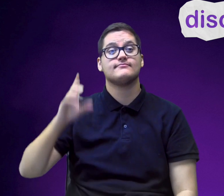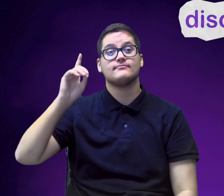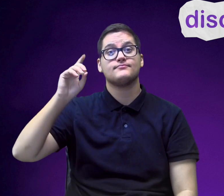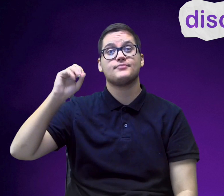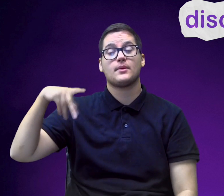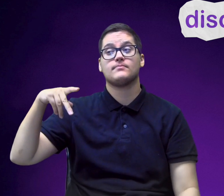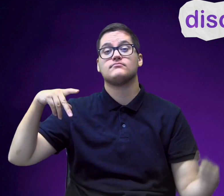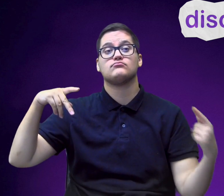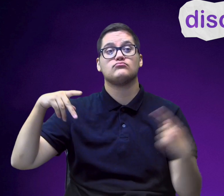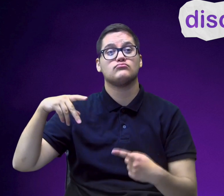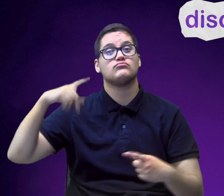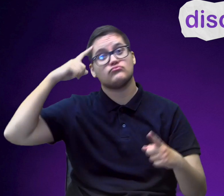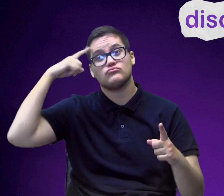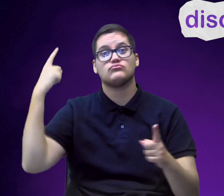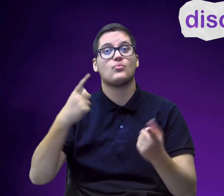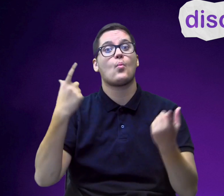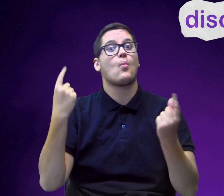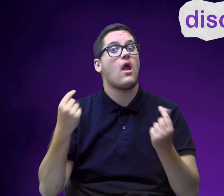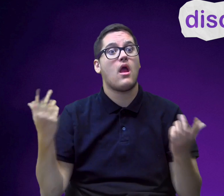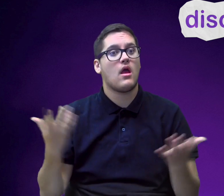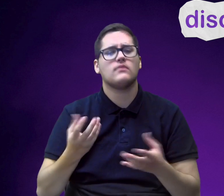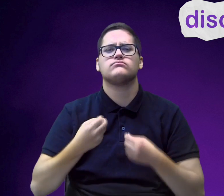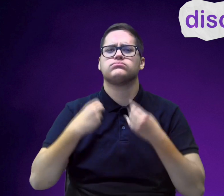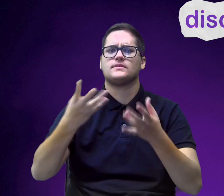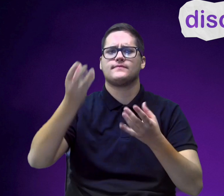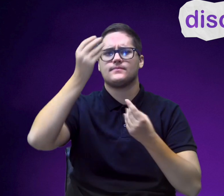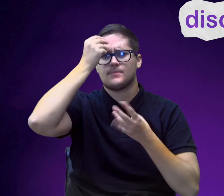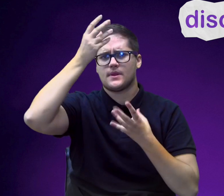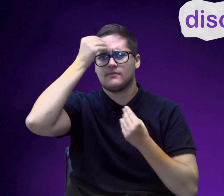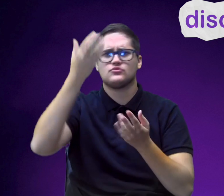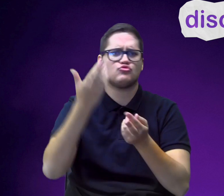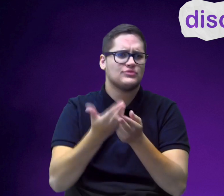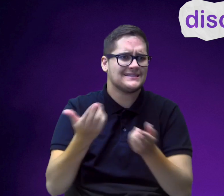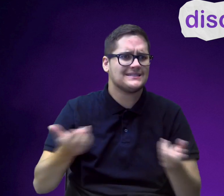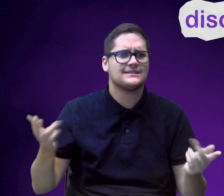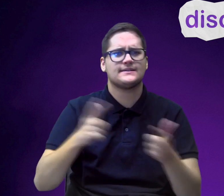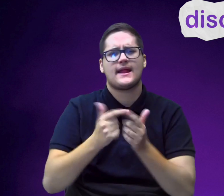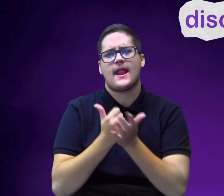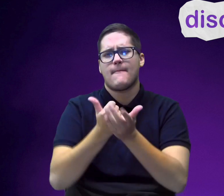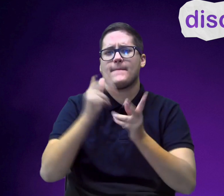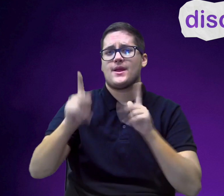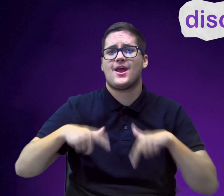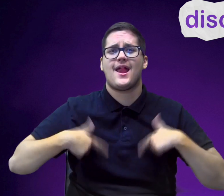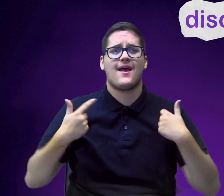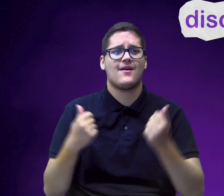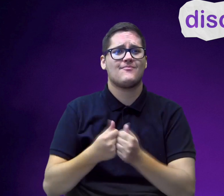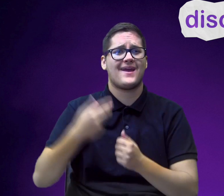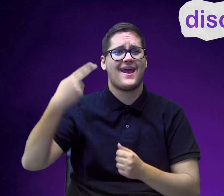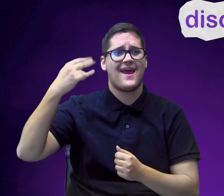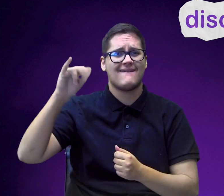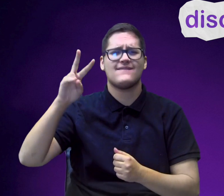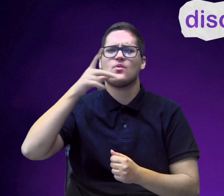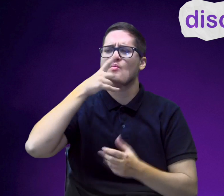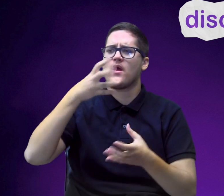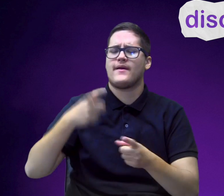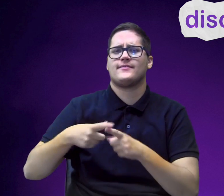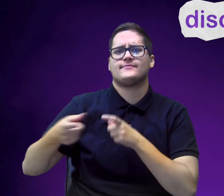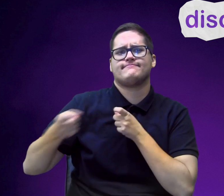DOP provide information resource to help people living with HIV who wish to manage